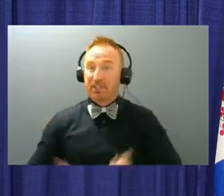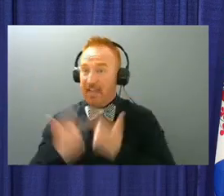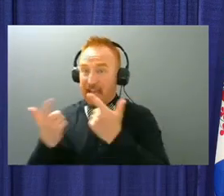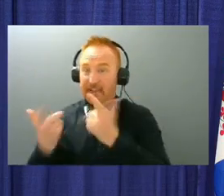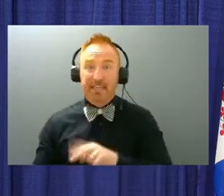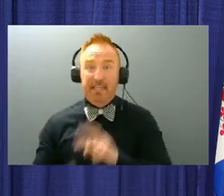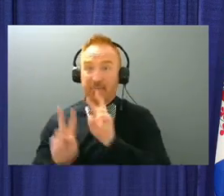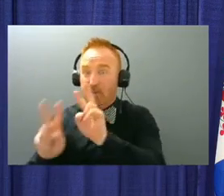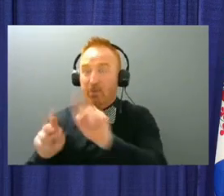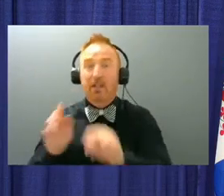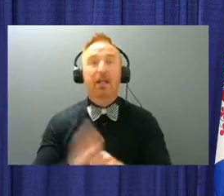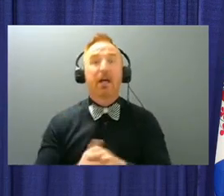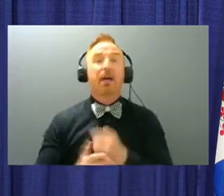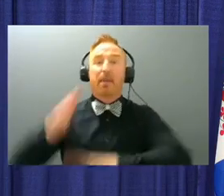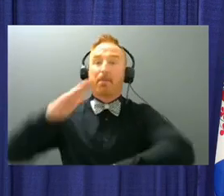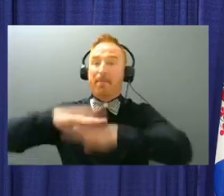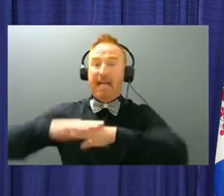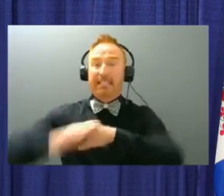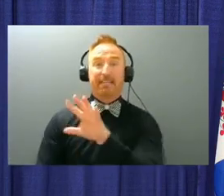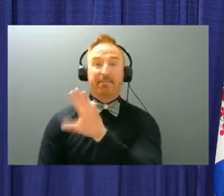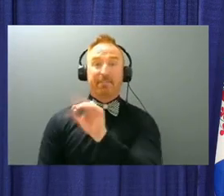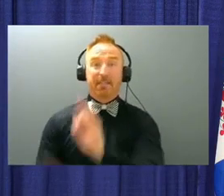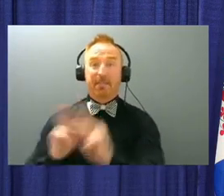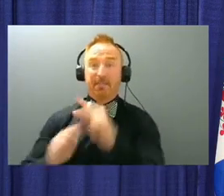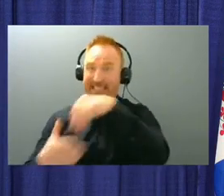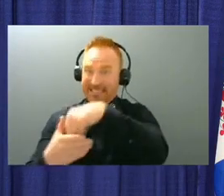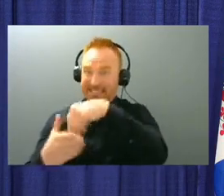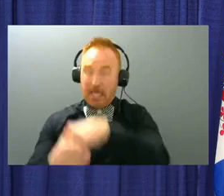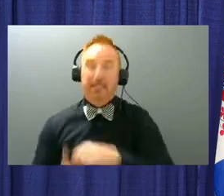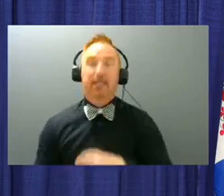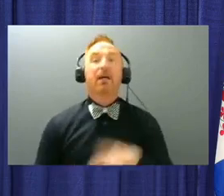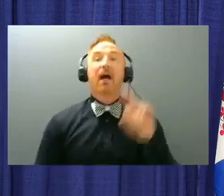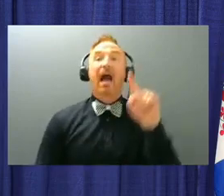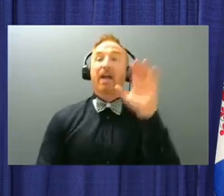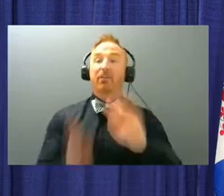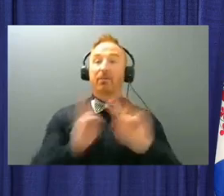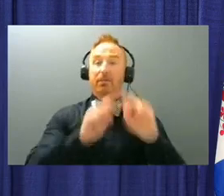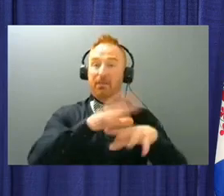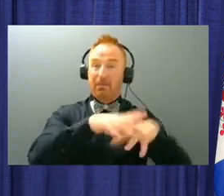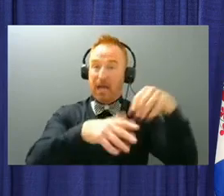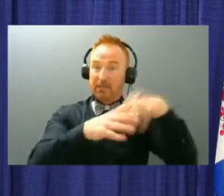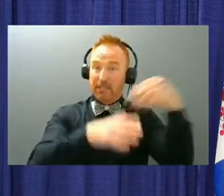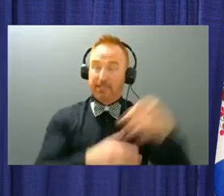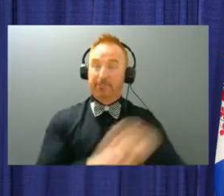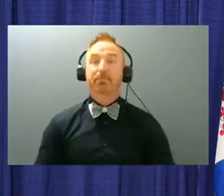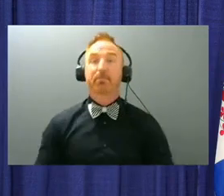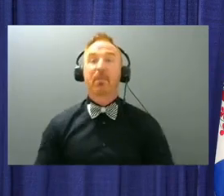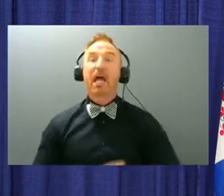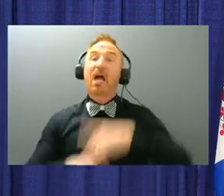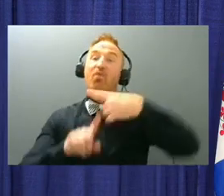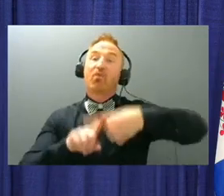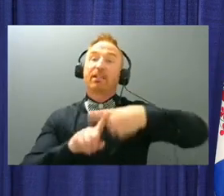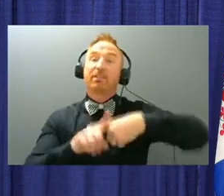You can have up to 50 people at an organized event indoors, and up to 100 people outdoors.